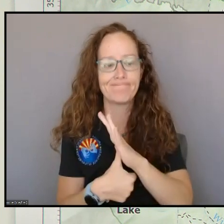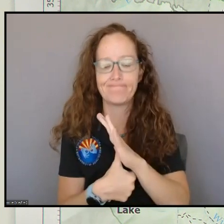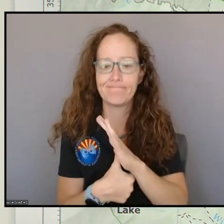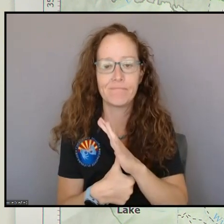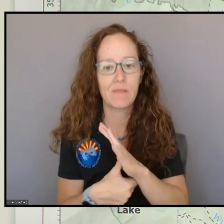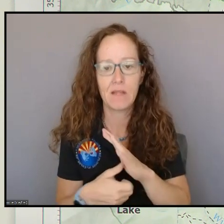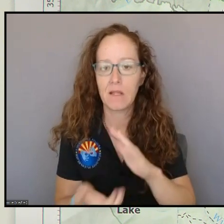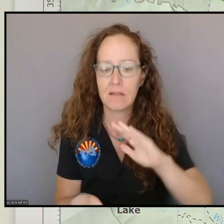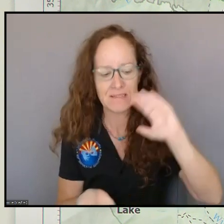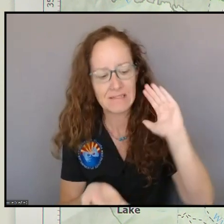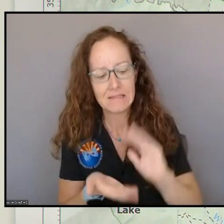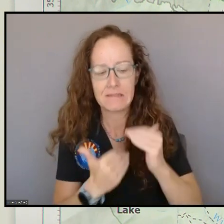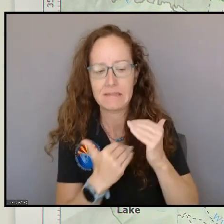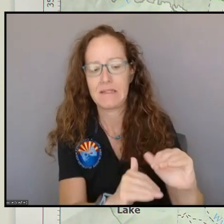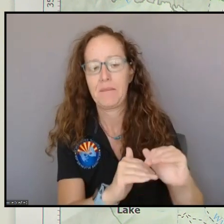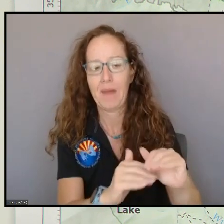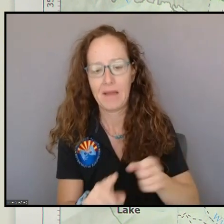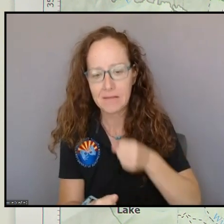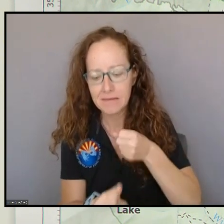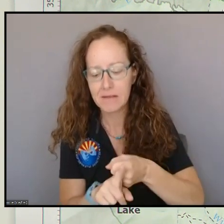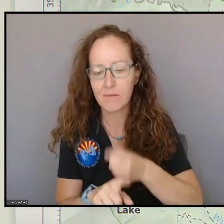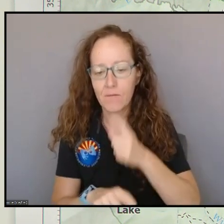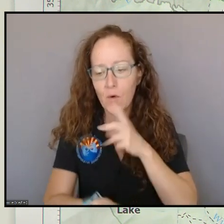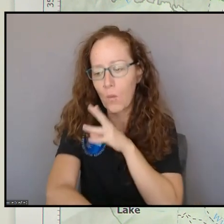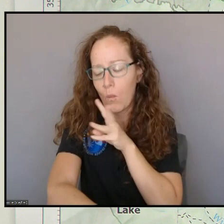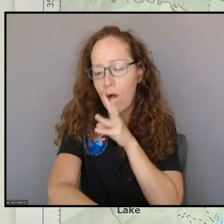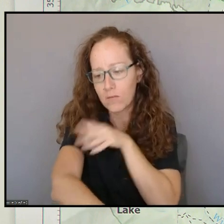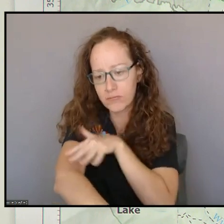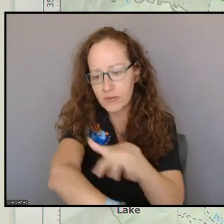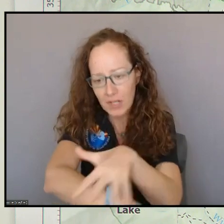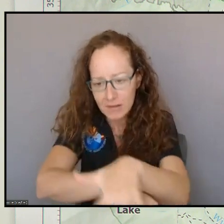going to have on the communities down here in Terrero,